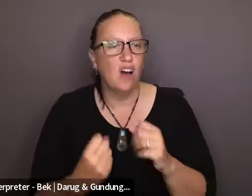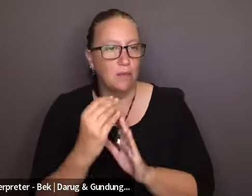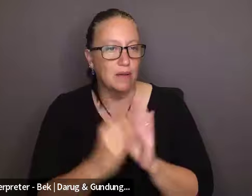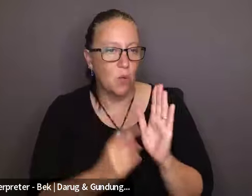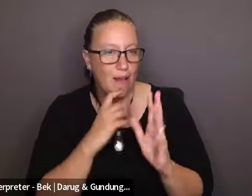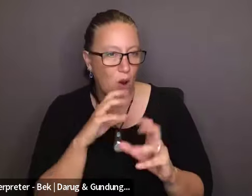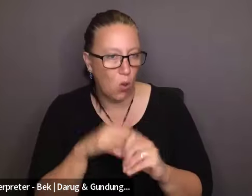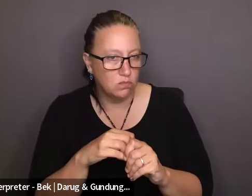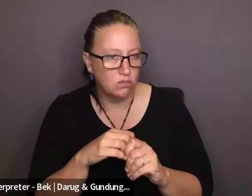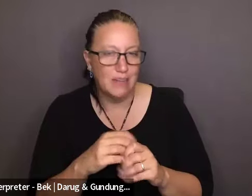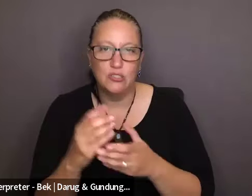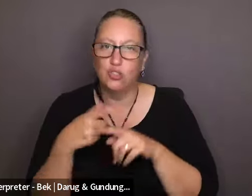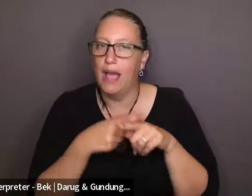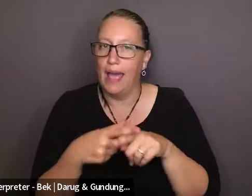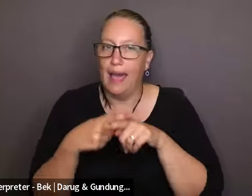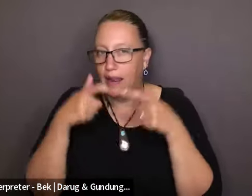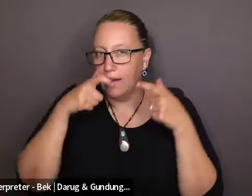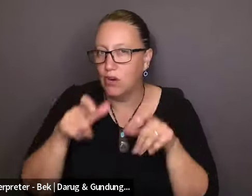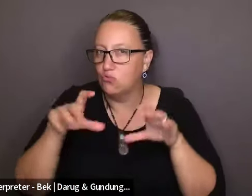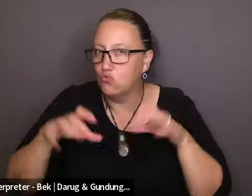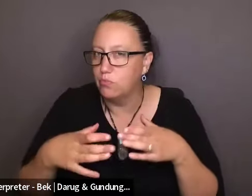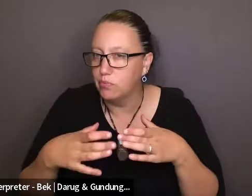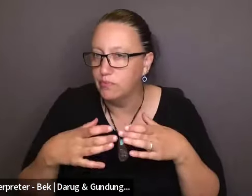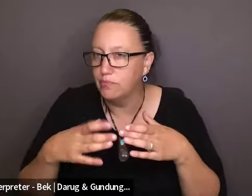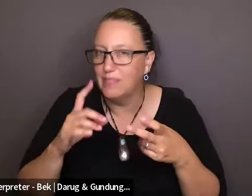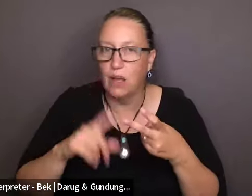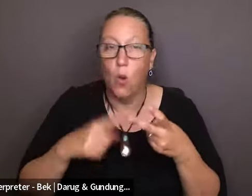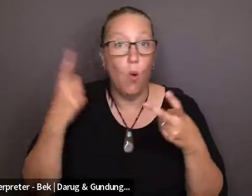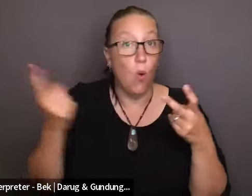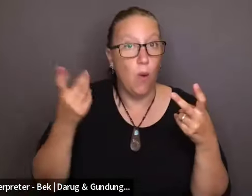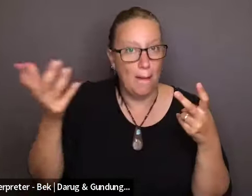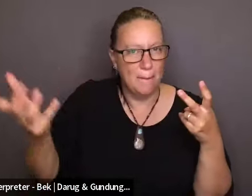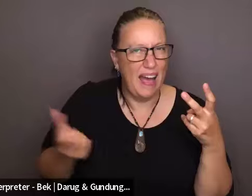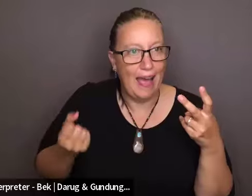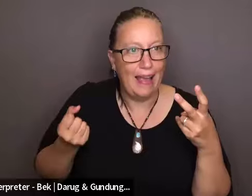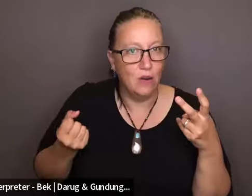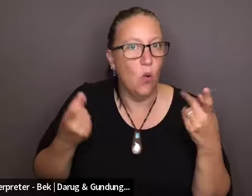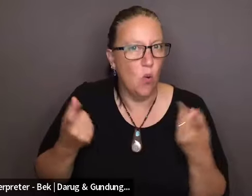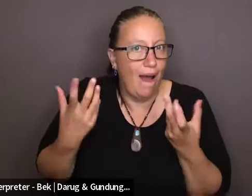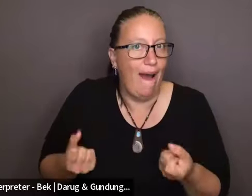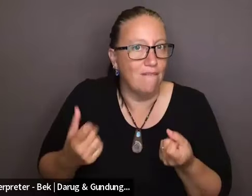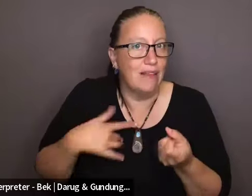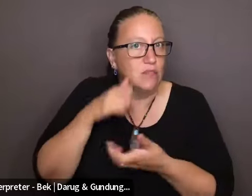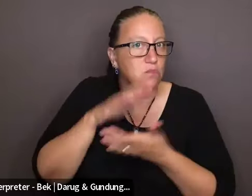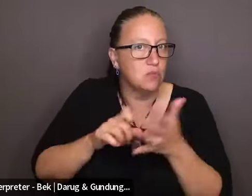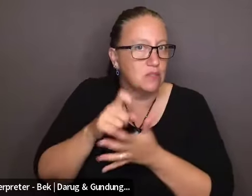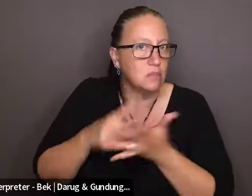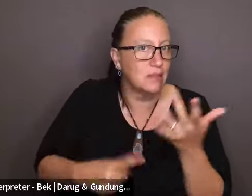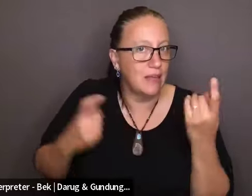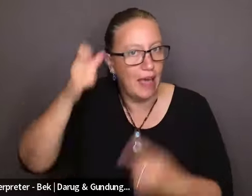delivering the research. So what does good practice look like. Strong applications often include things like